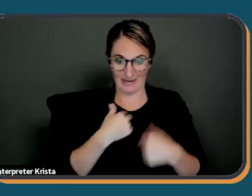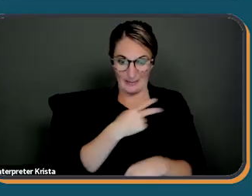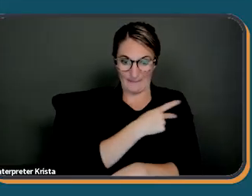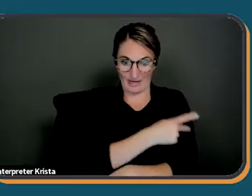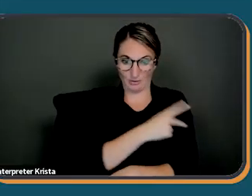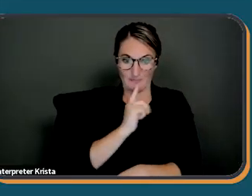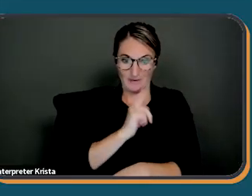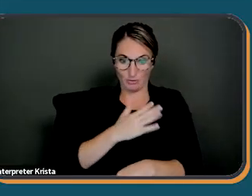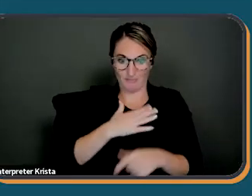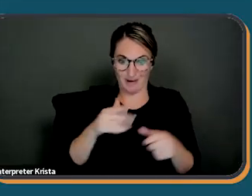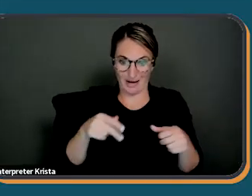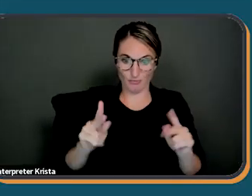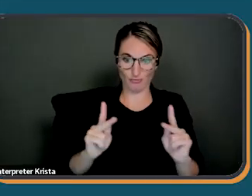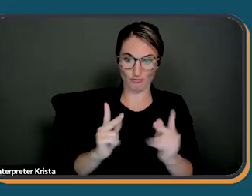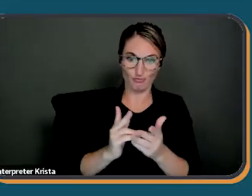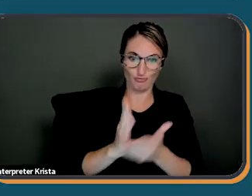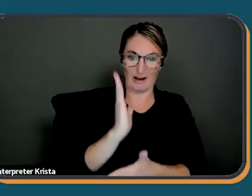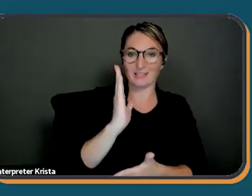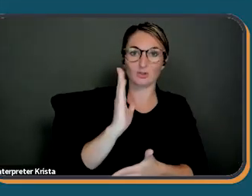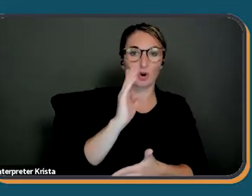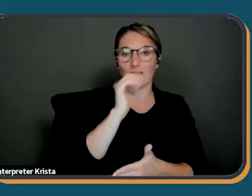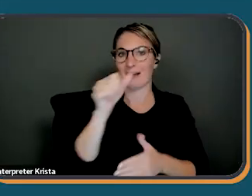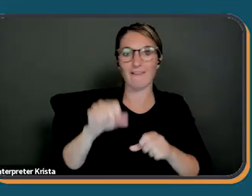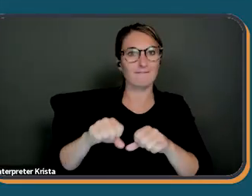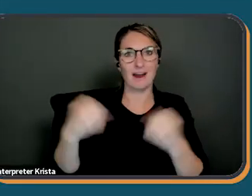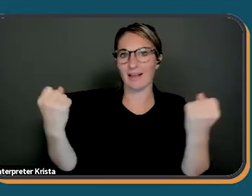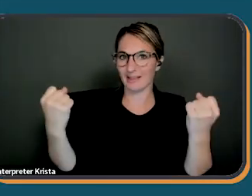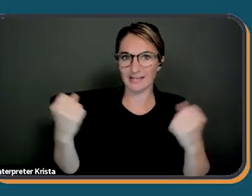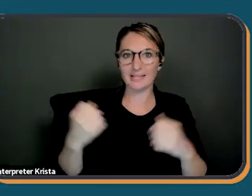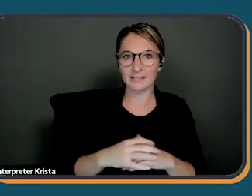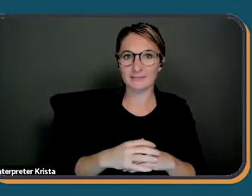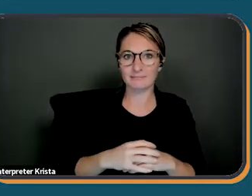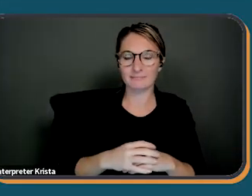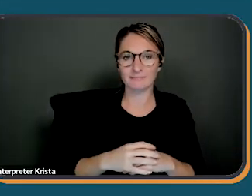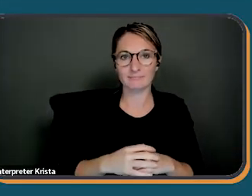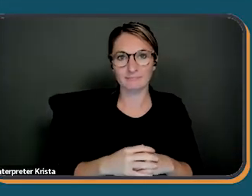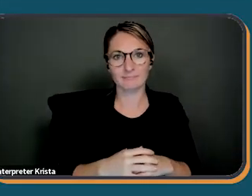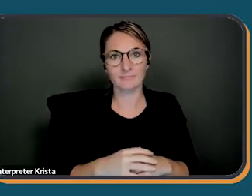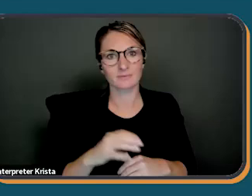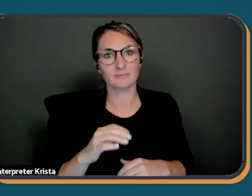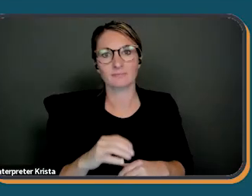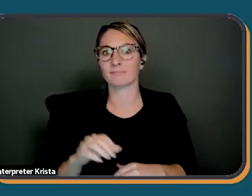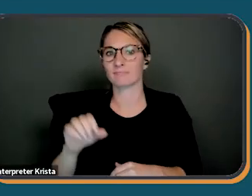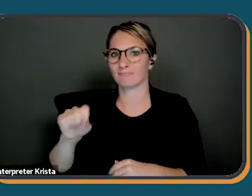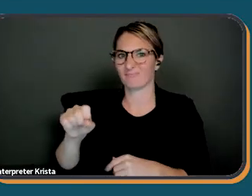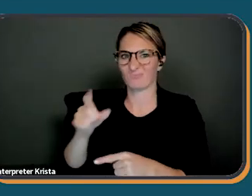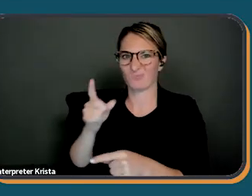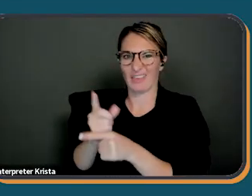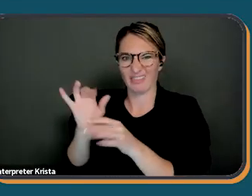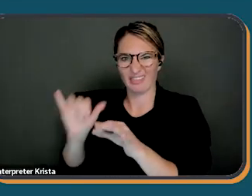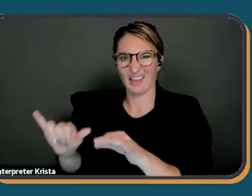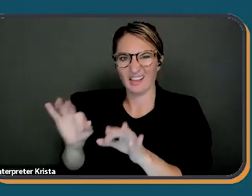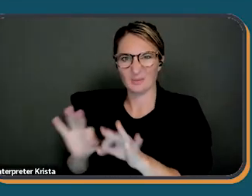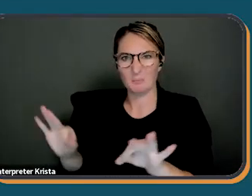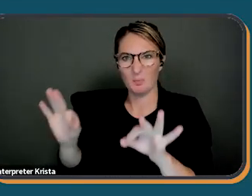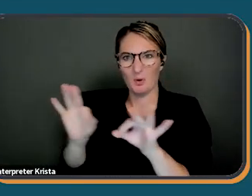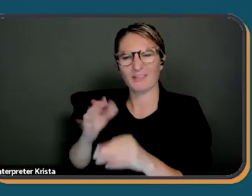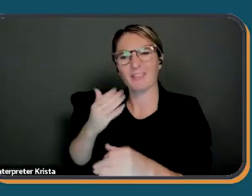is not violated. So it’s just a good thing across the board.